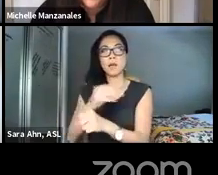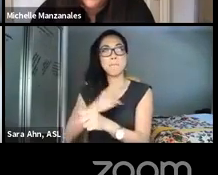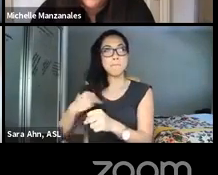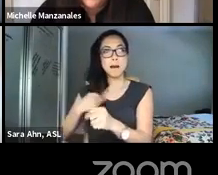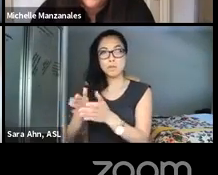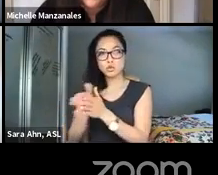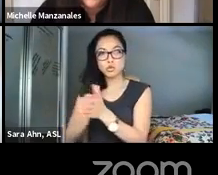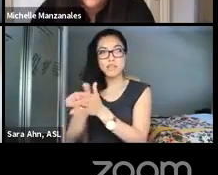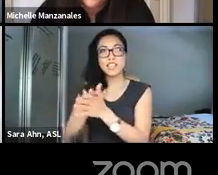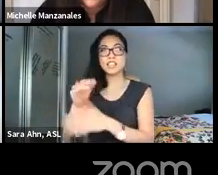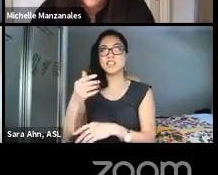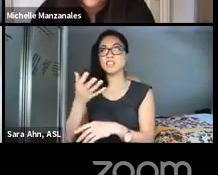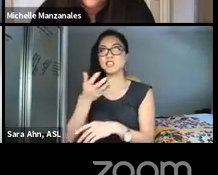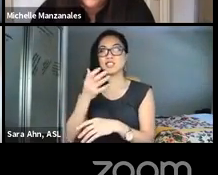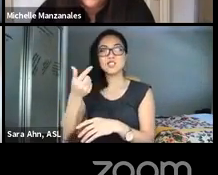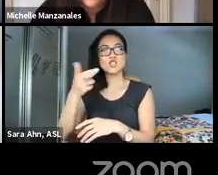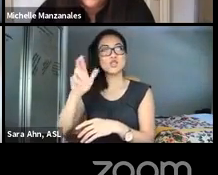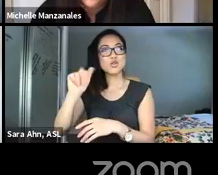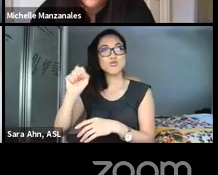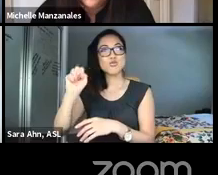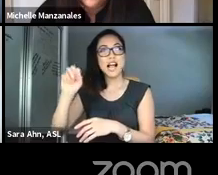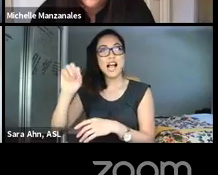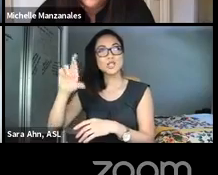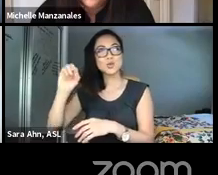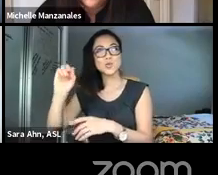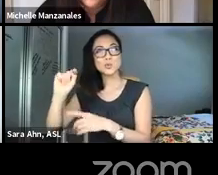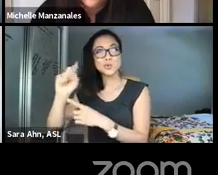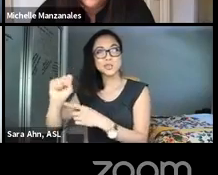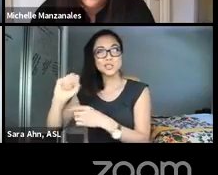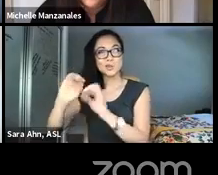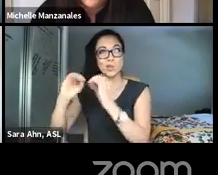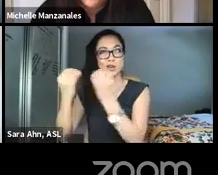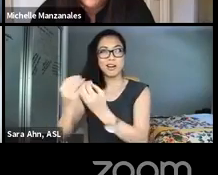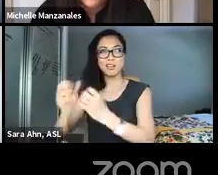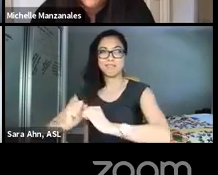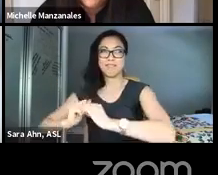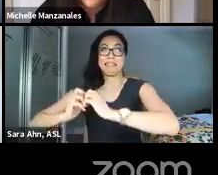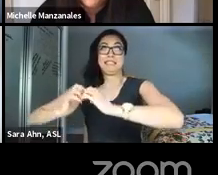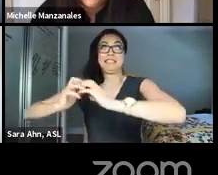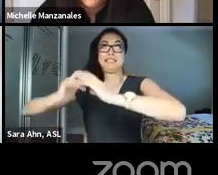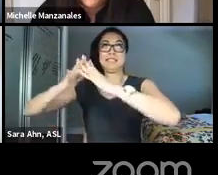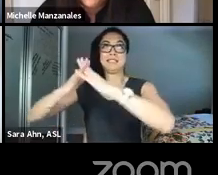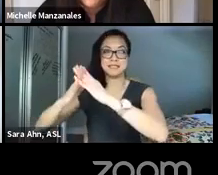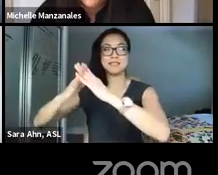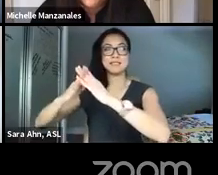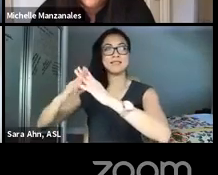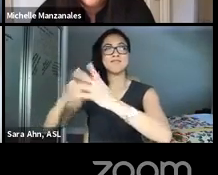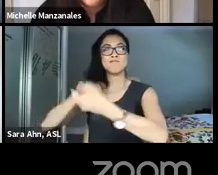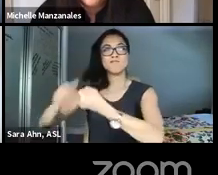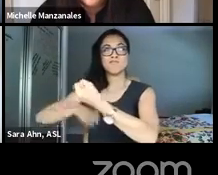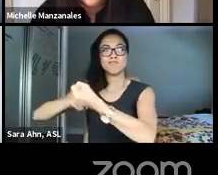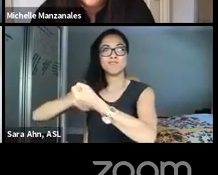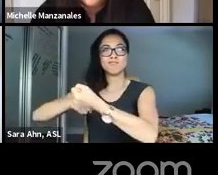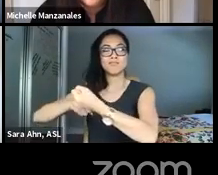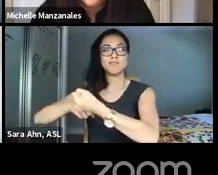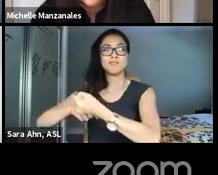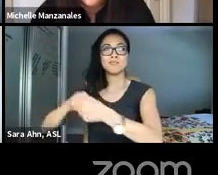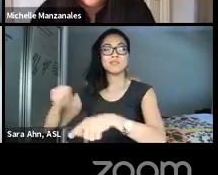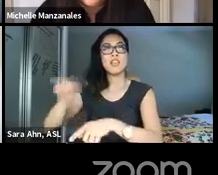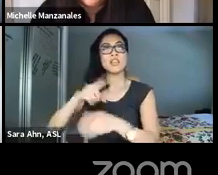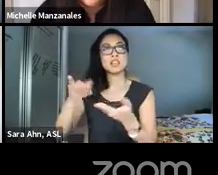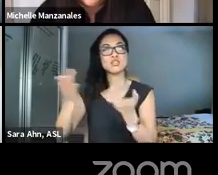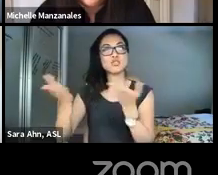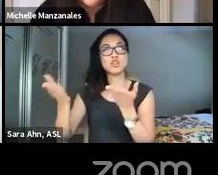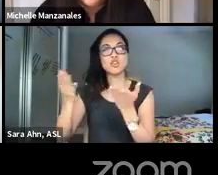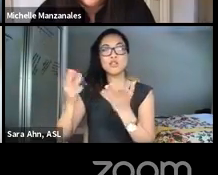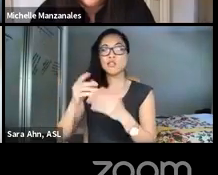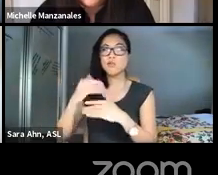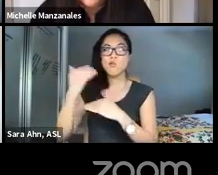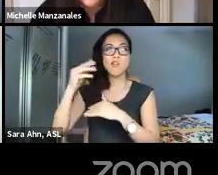Kimberly Olsen: I was in five different schools as the pandemic hit and